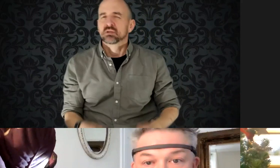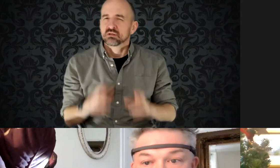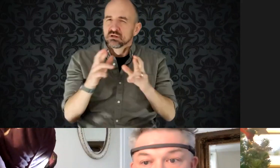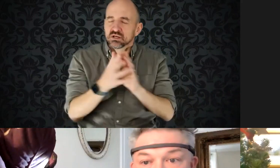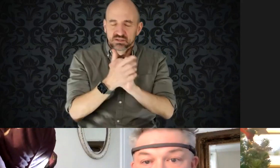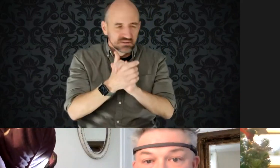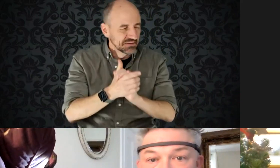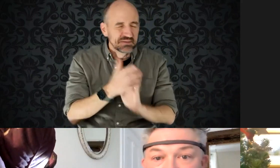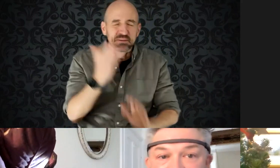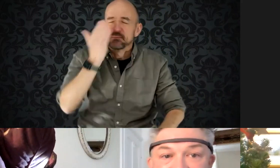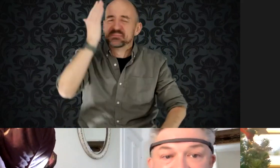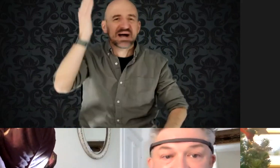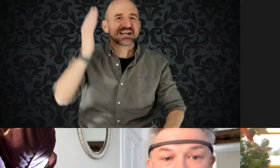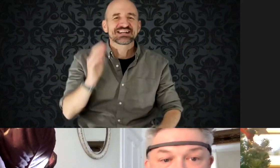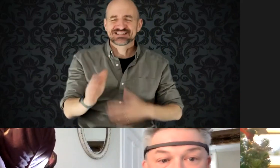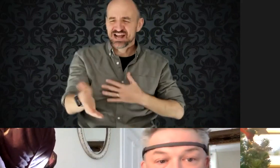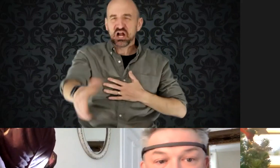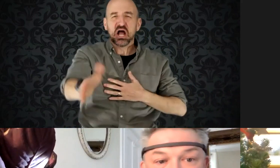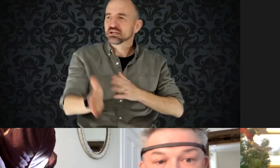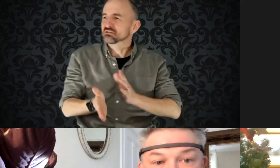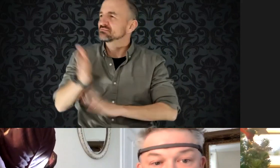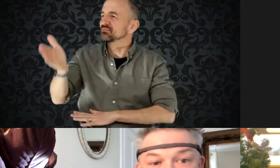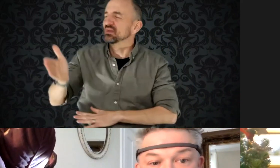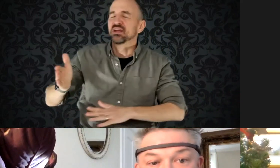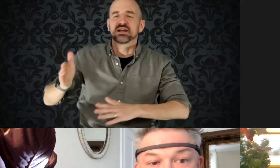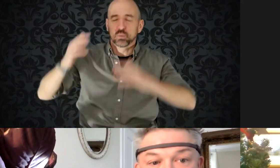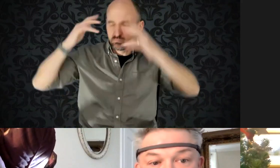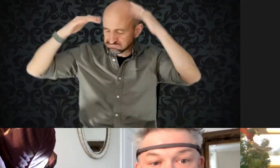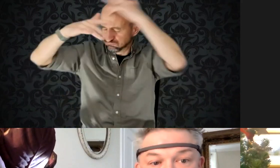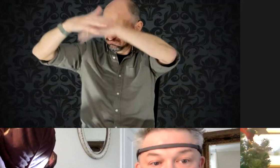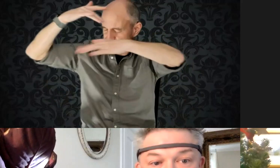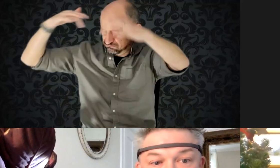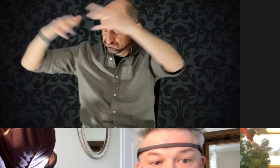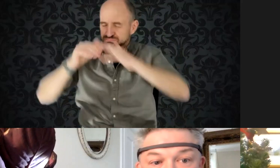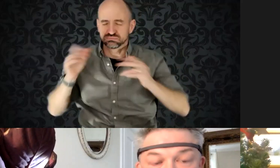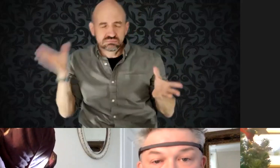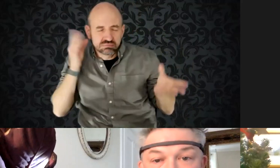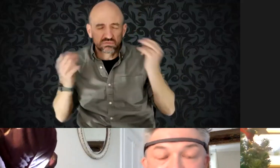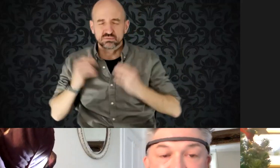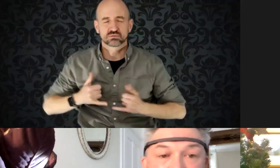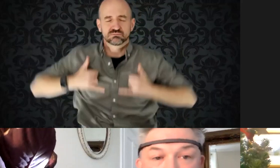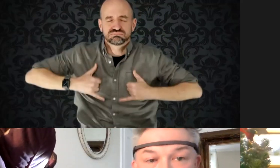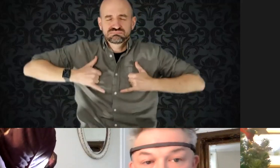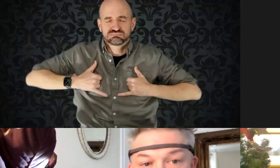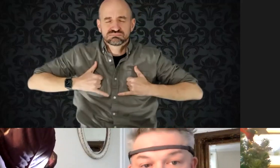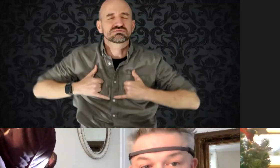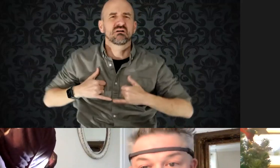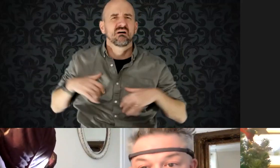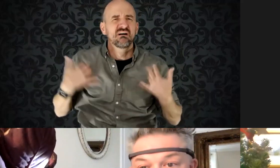thing. In terms of innovation and breaking ground in accessibility and using technology in ways that make sure everyone, like you say,